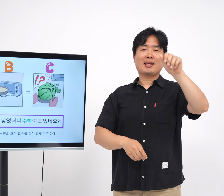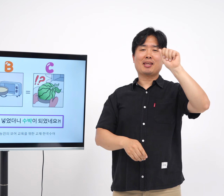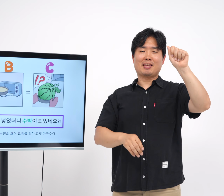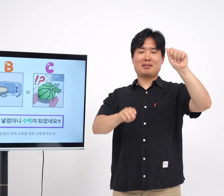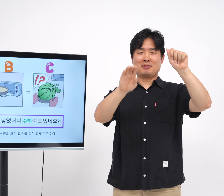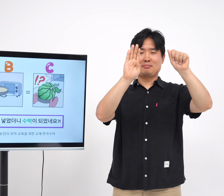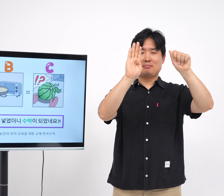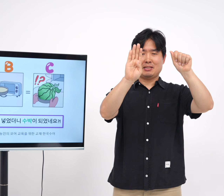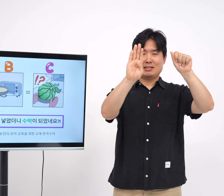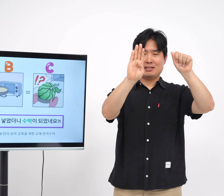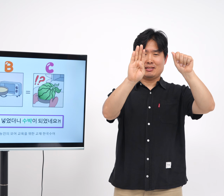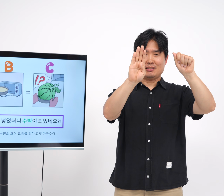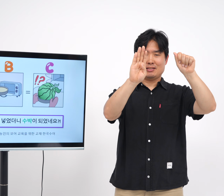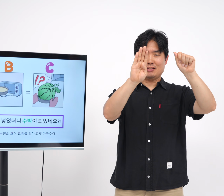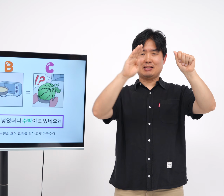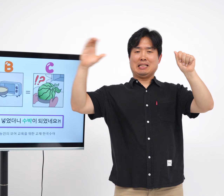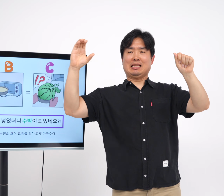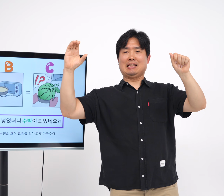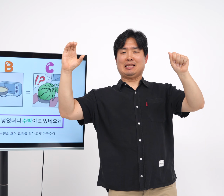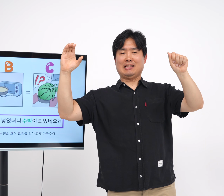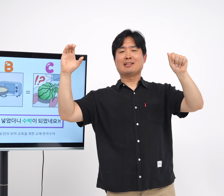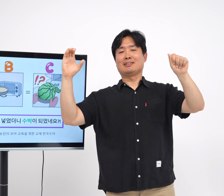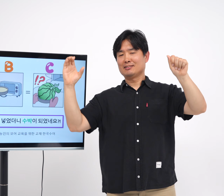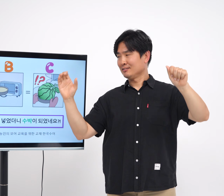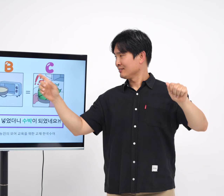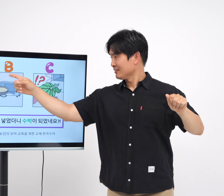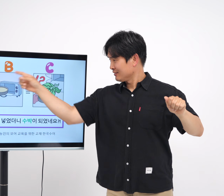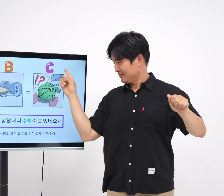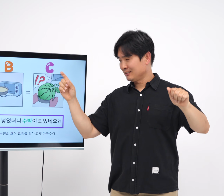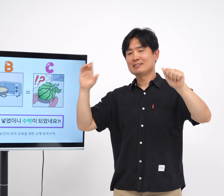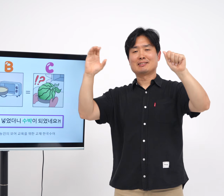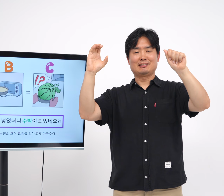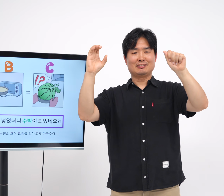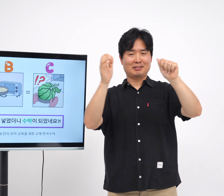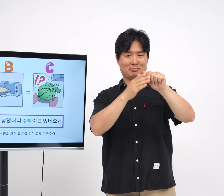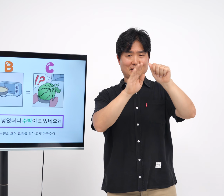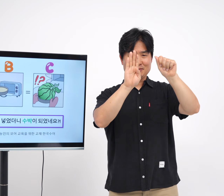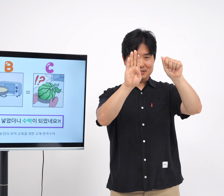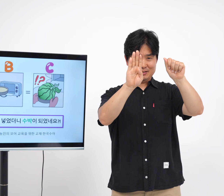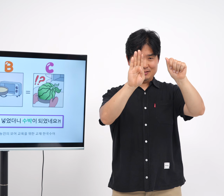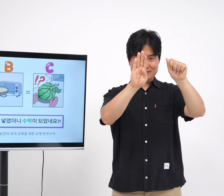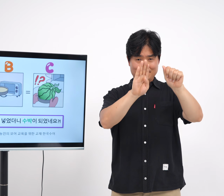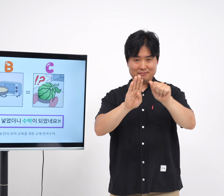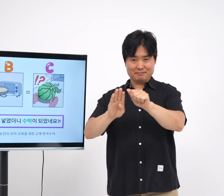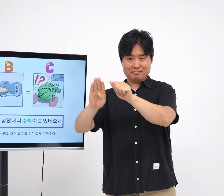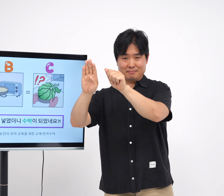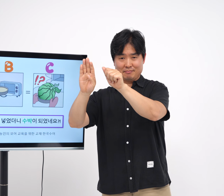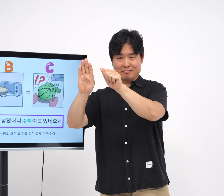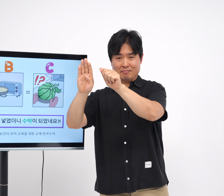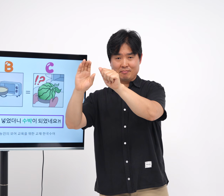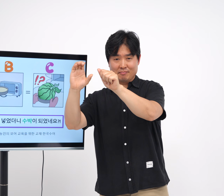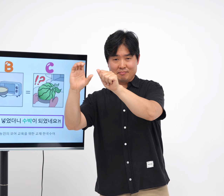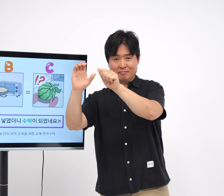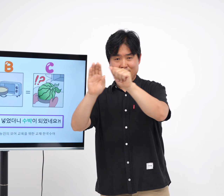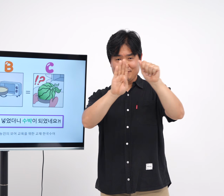A+B=C! A+B=AB, AC,